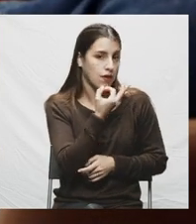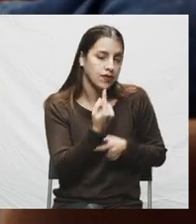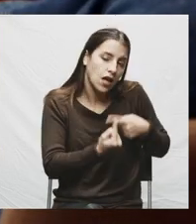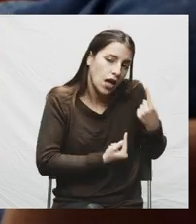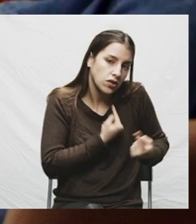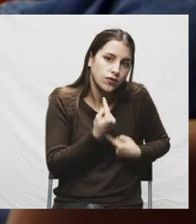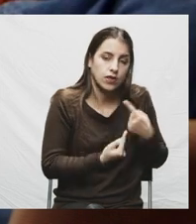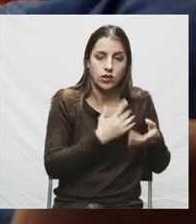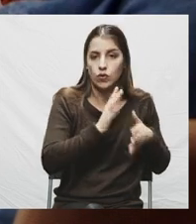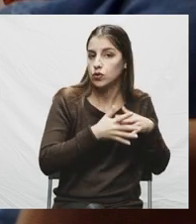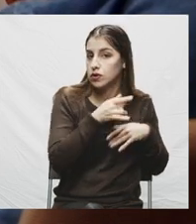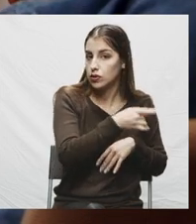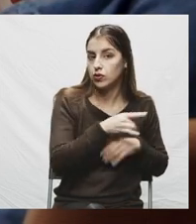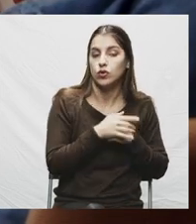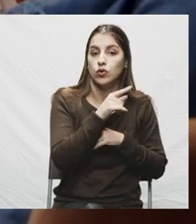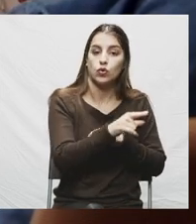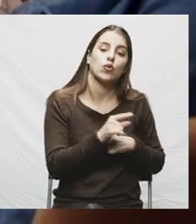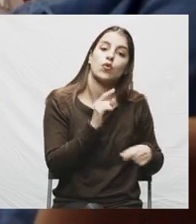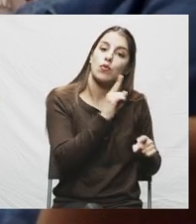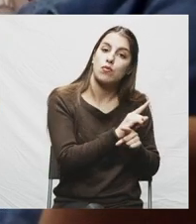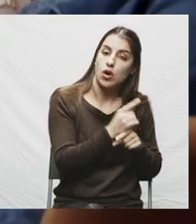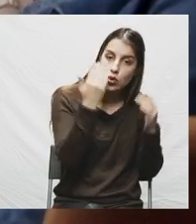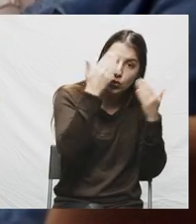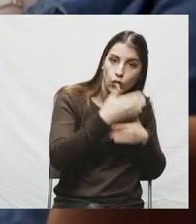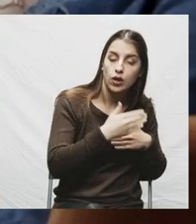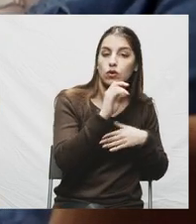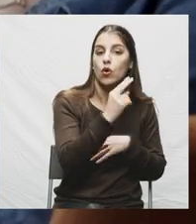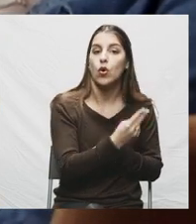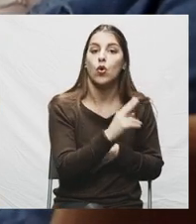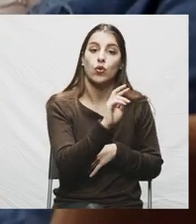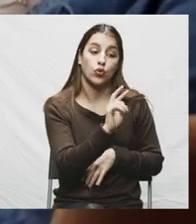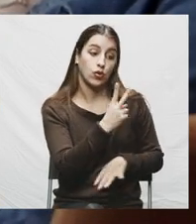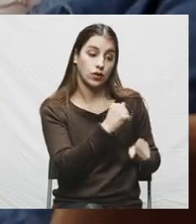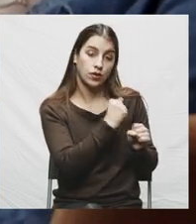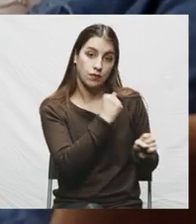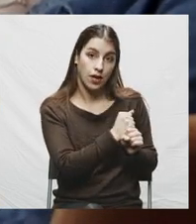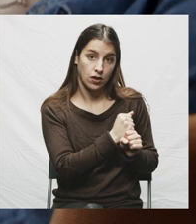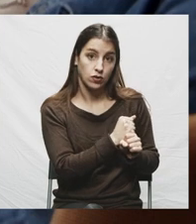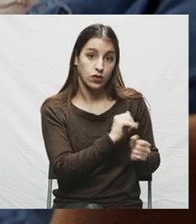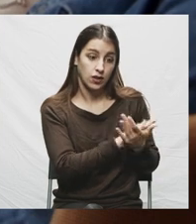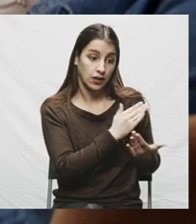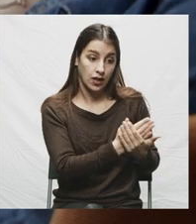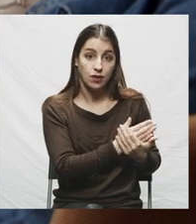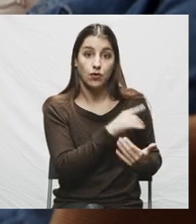sometimes, in the same evening, you presented two works as a performer,